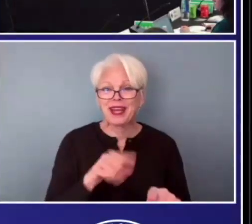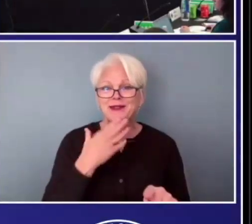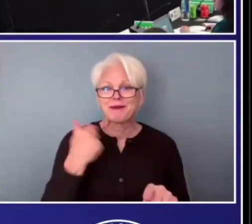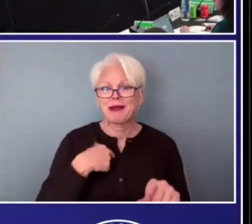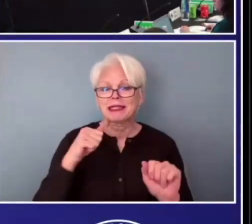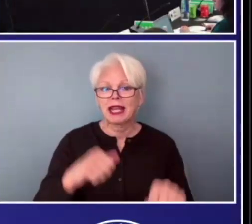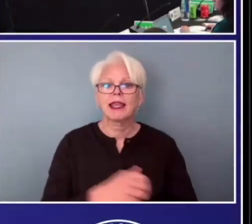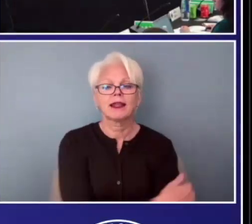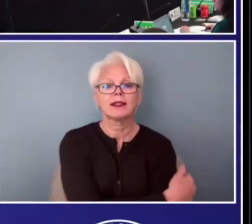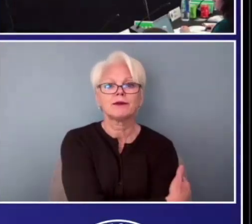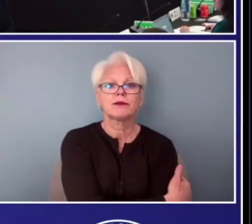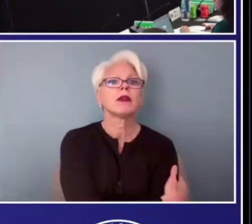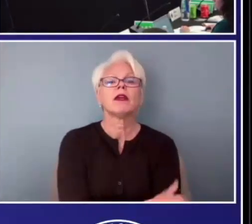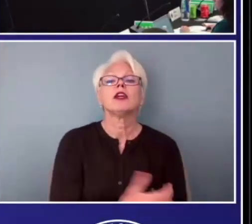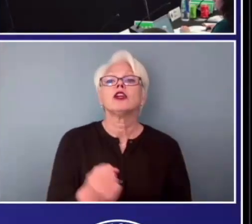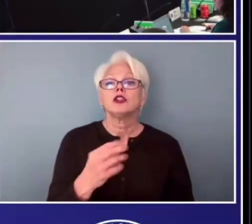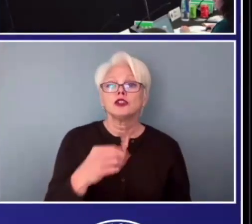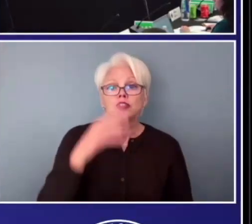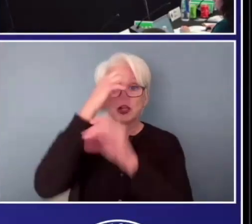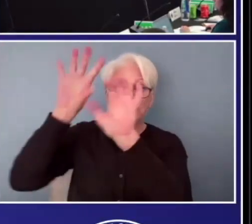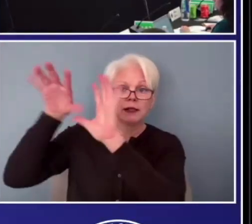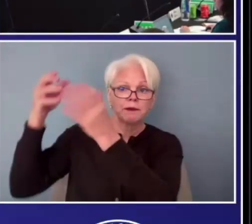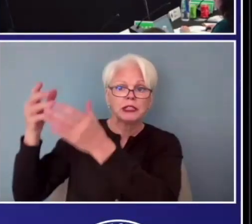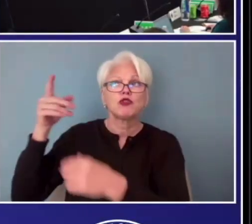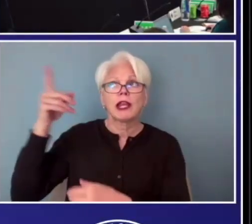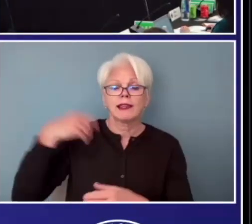So the administration has prioritized more